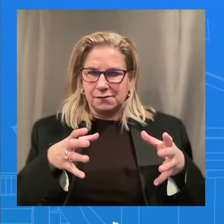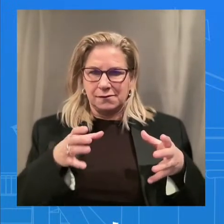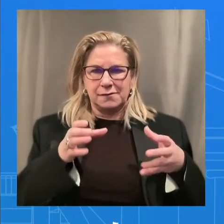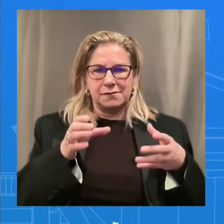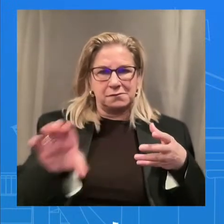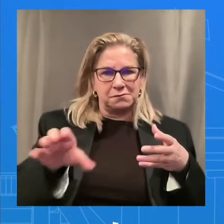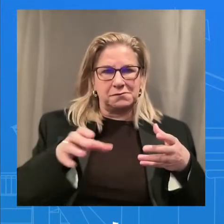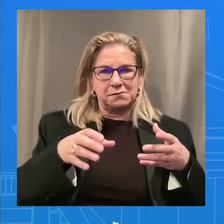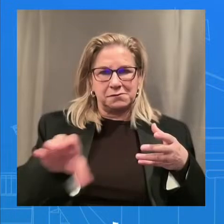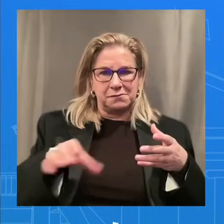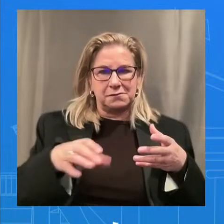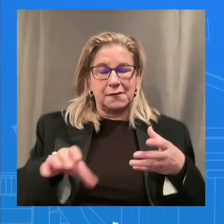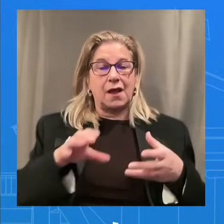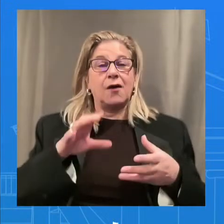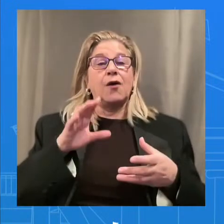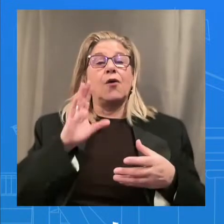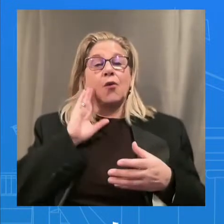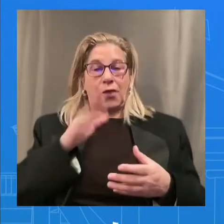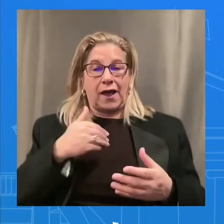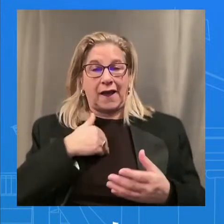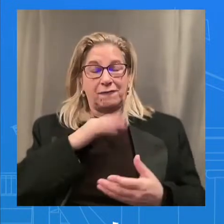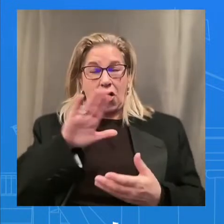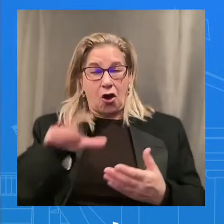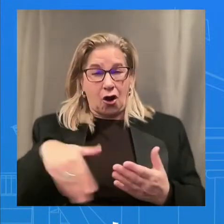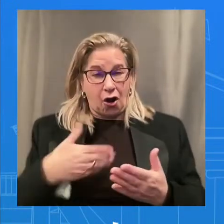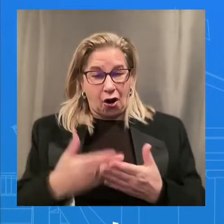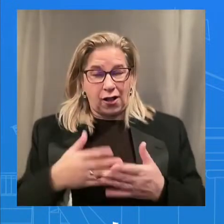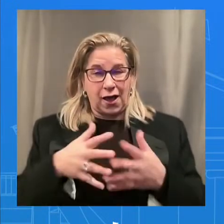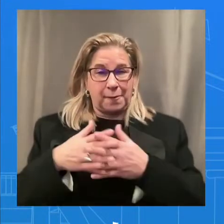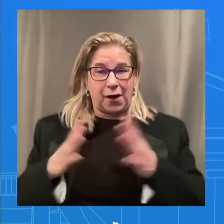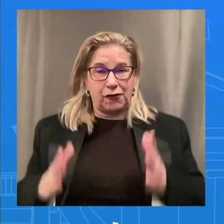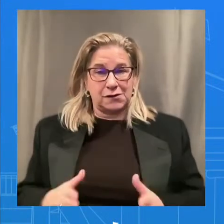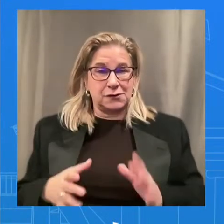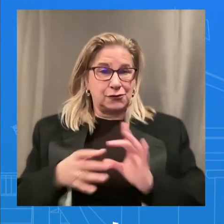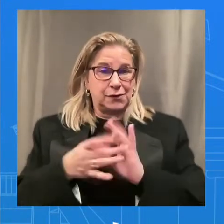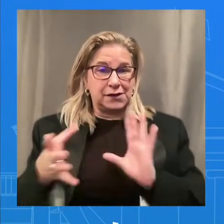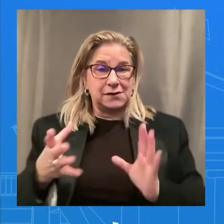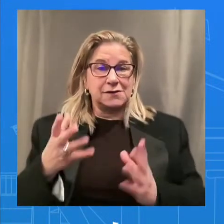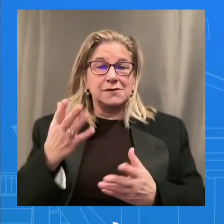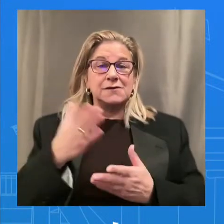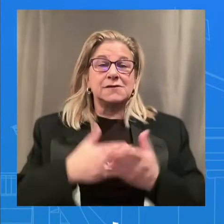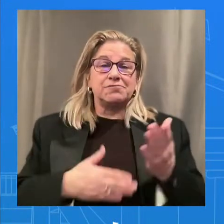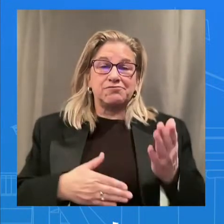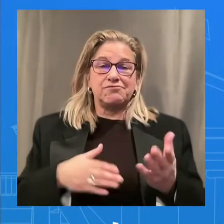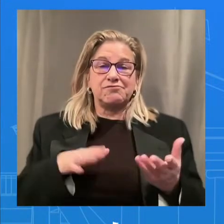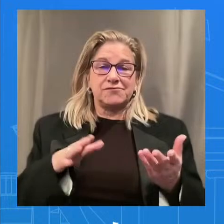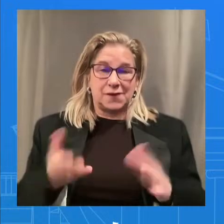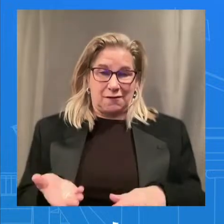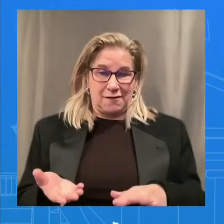who have tragically passed away are also brought home so that they can get the -- the proper burial that they deserve. Yeah.